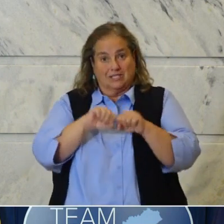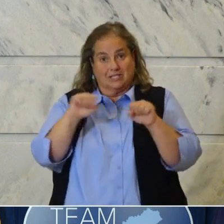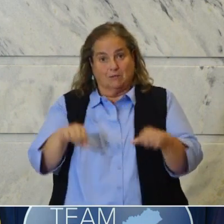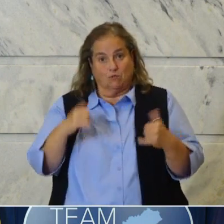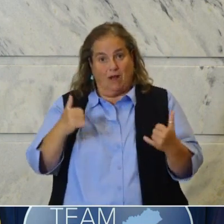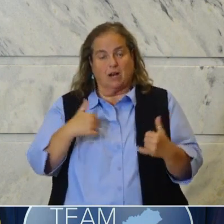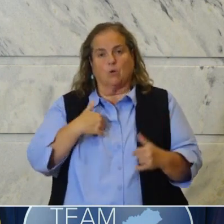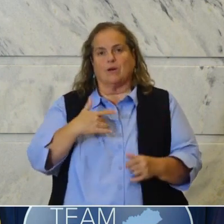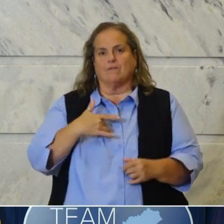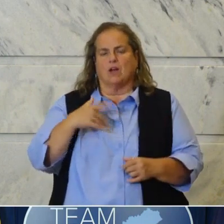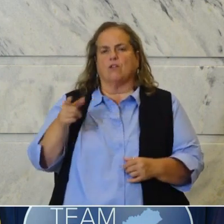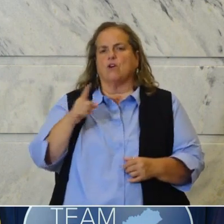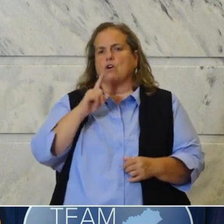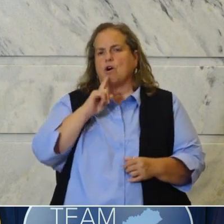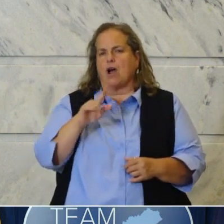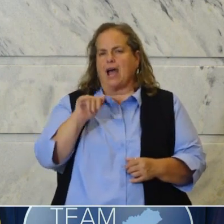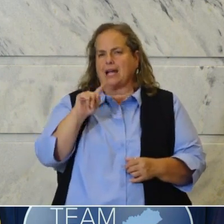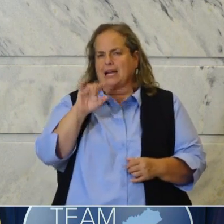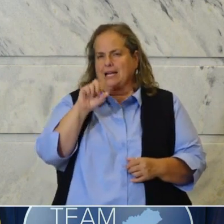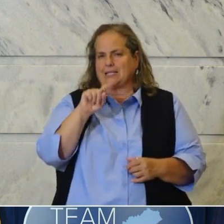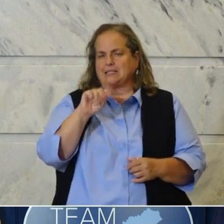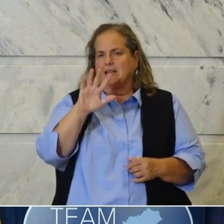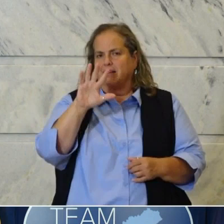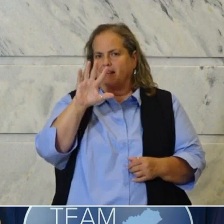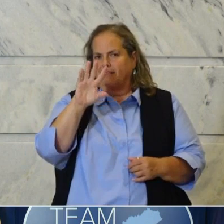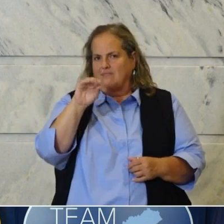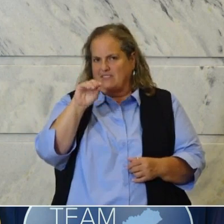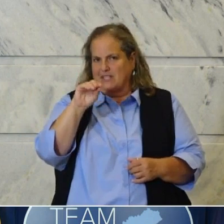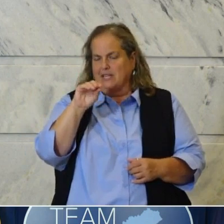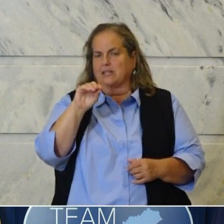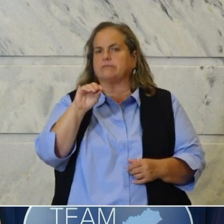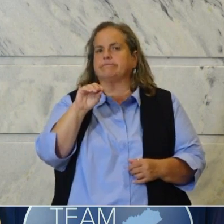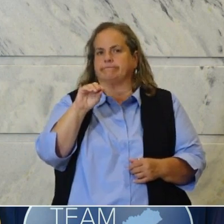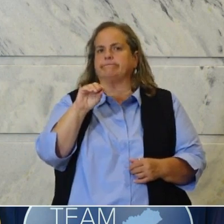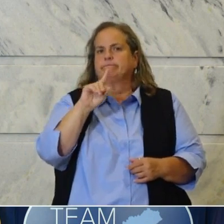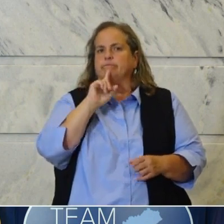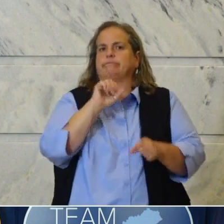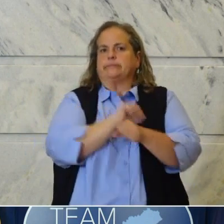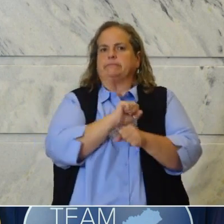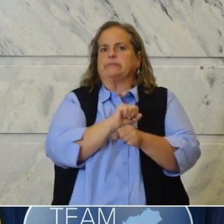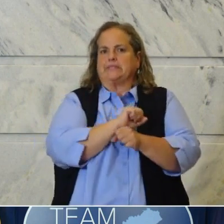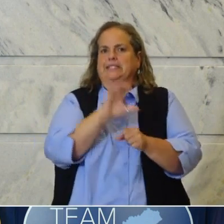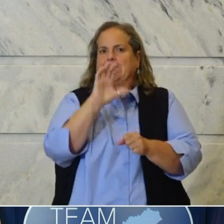believe that there are at least 50 active cases and this again will be